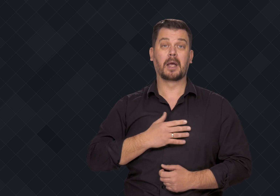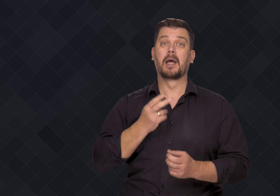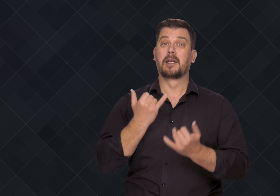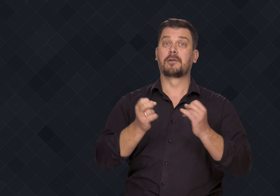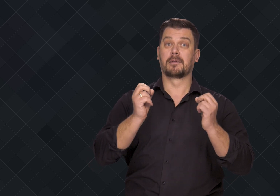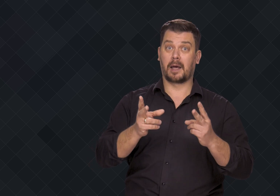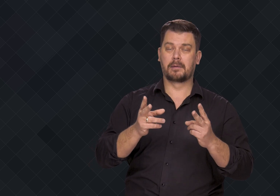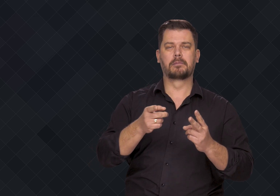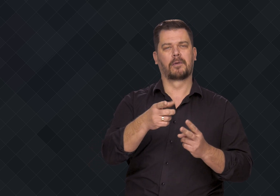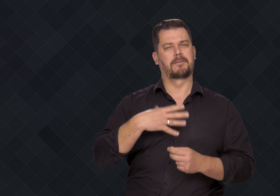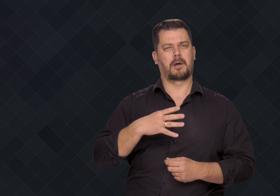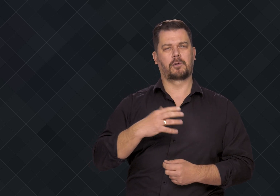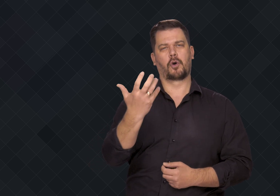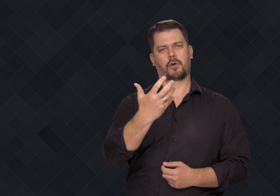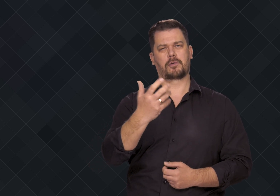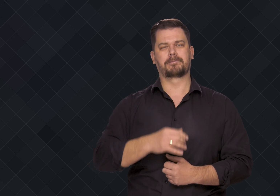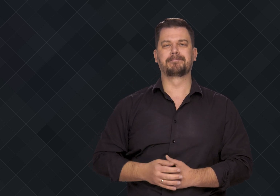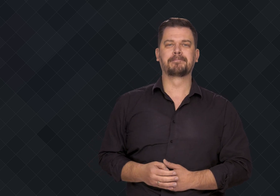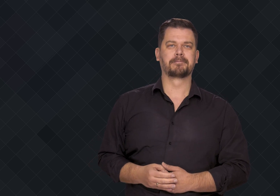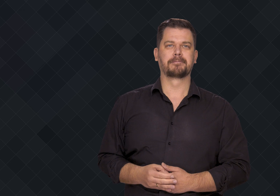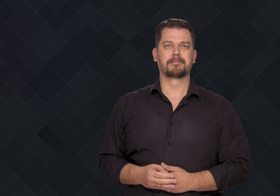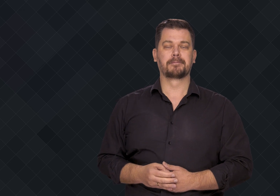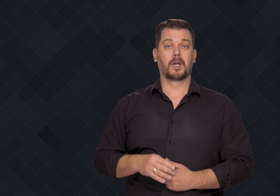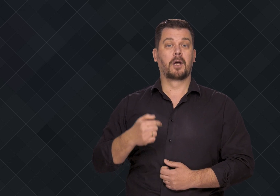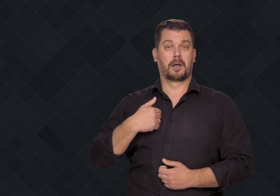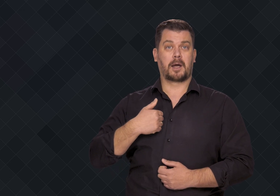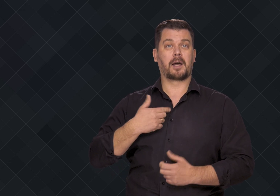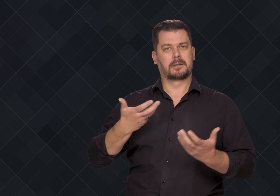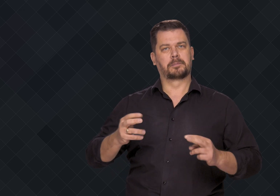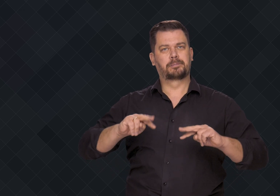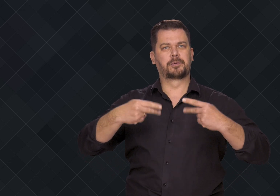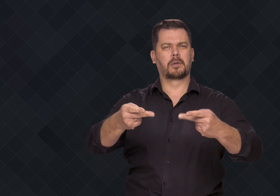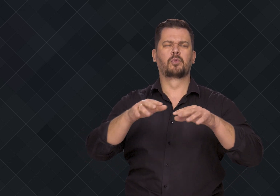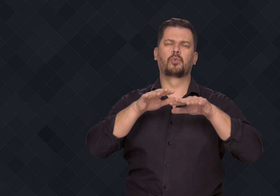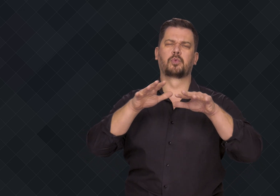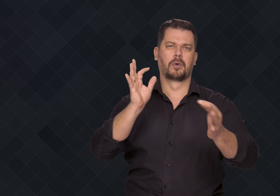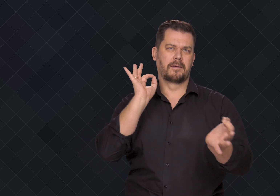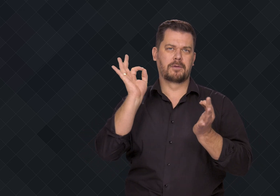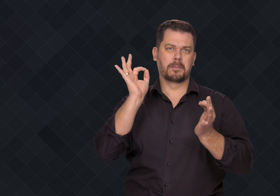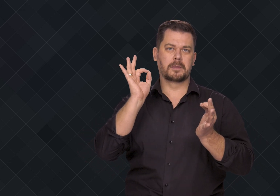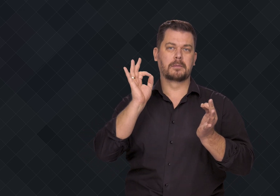If so, be sure to watch this movie! Because I have a lot of information to convey,